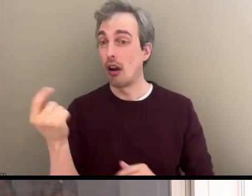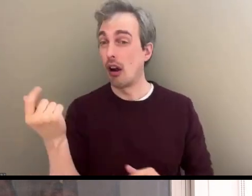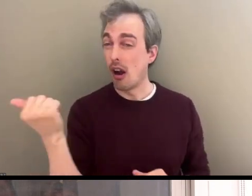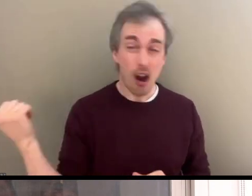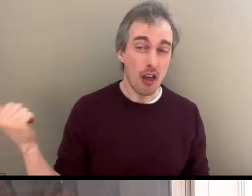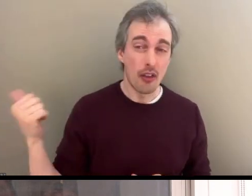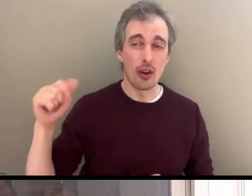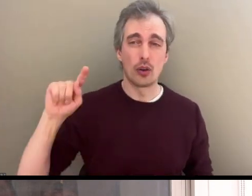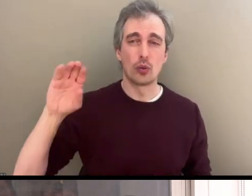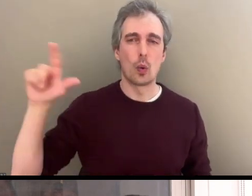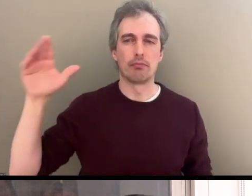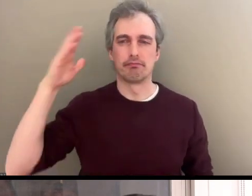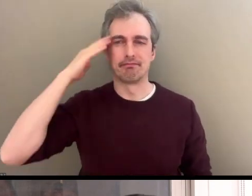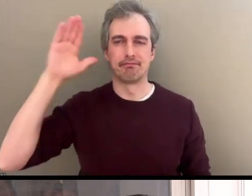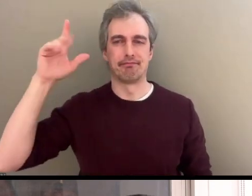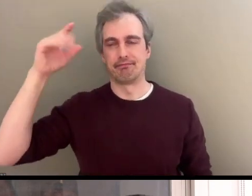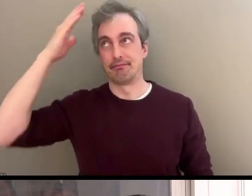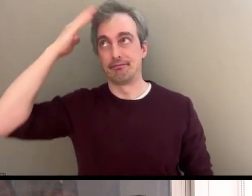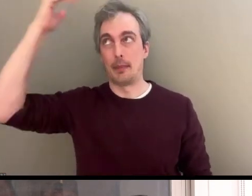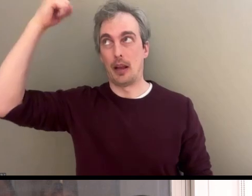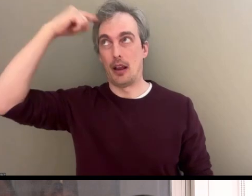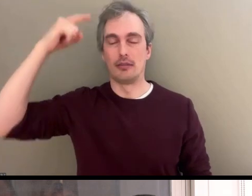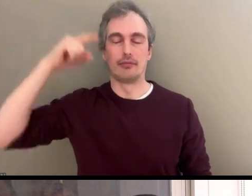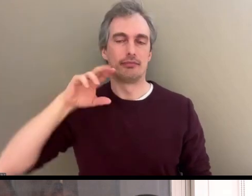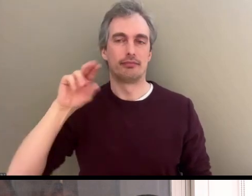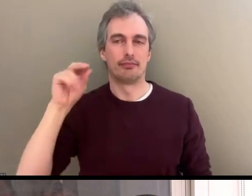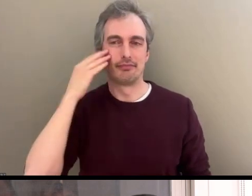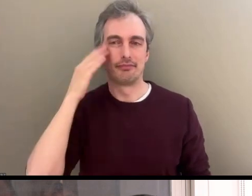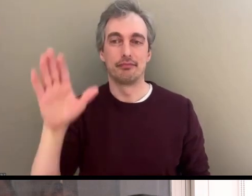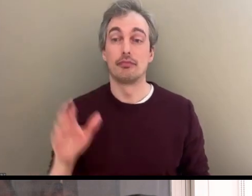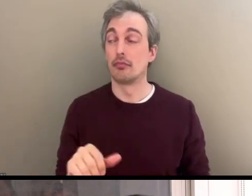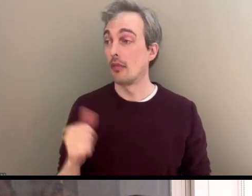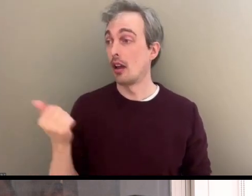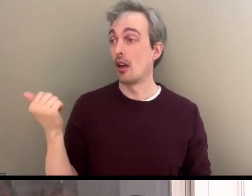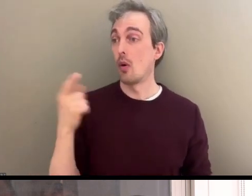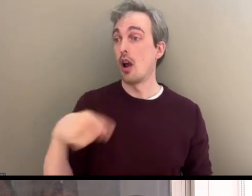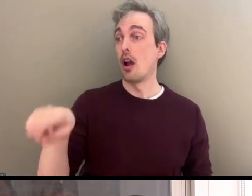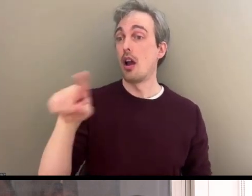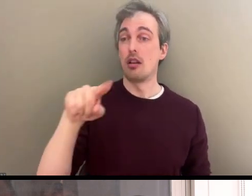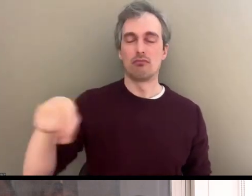If anybody in our brain trust in the room or on a live stream knows something